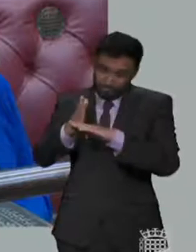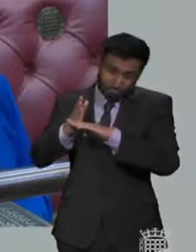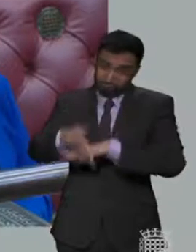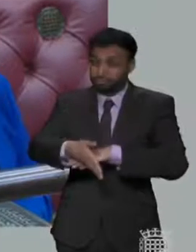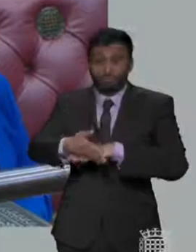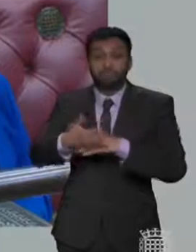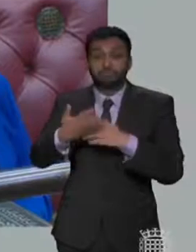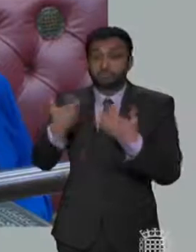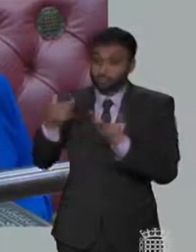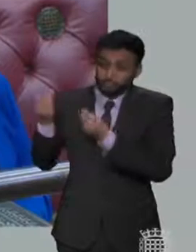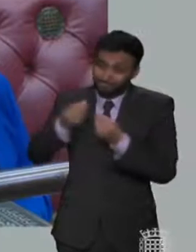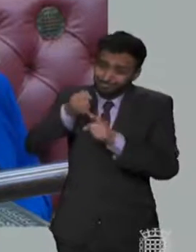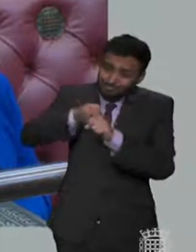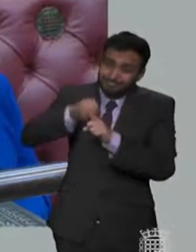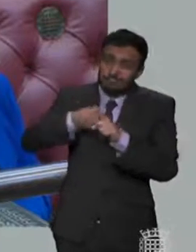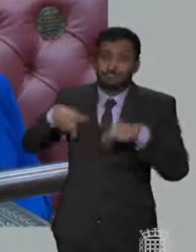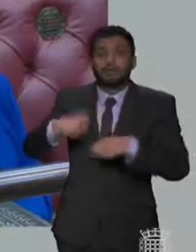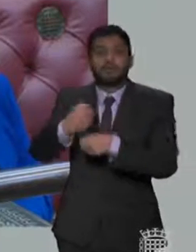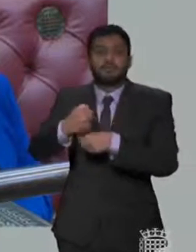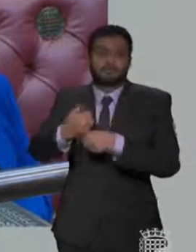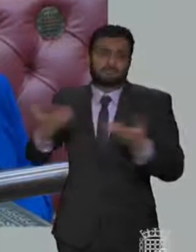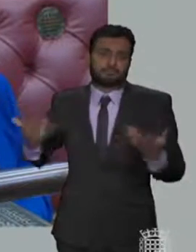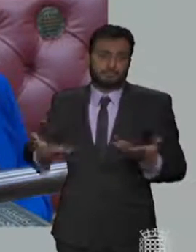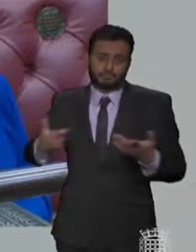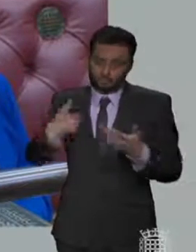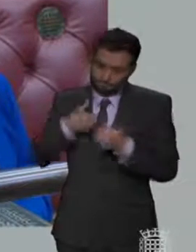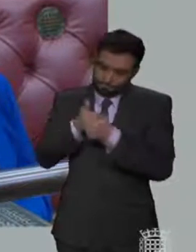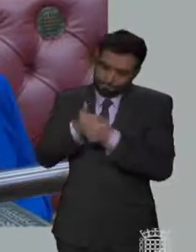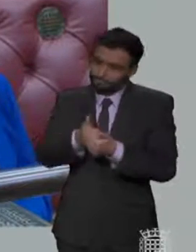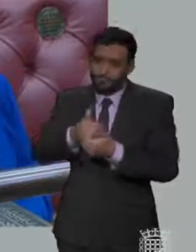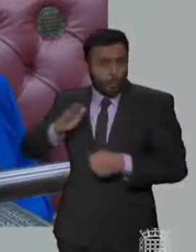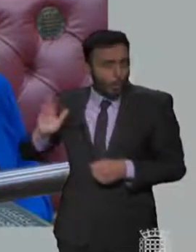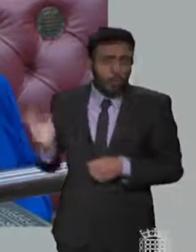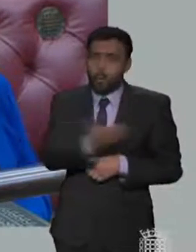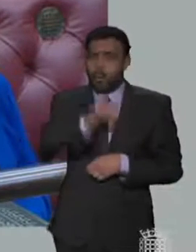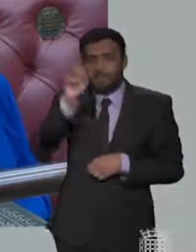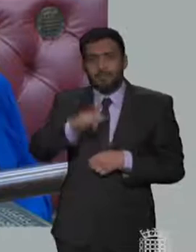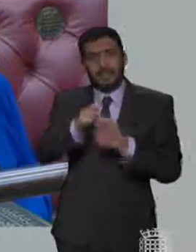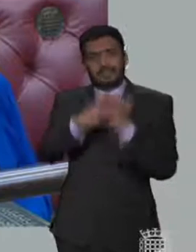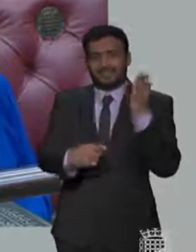supporting all people with a disability including deaf people to lead fulfilled independent lives